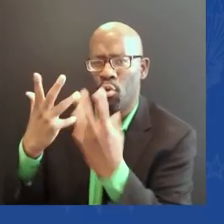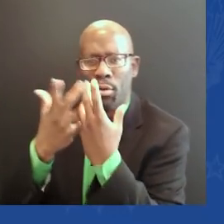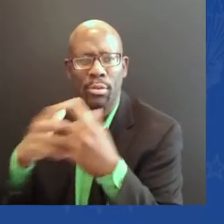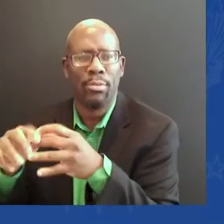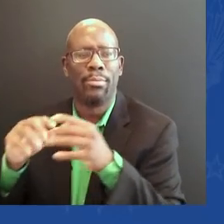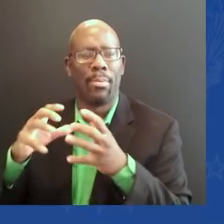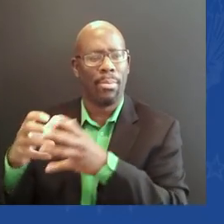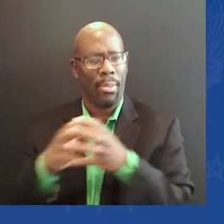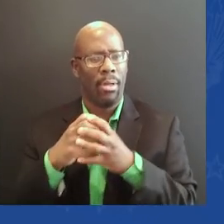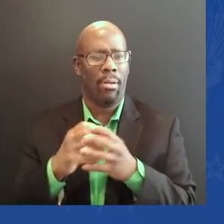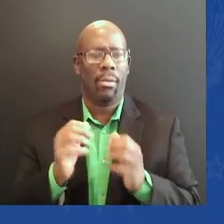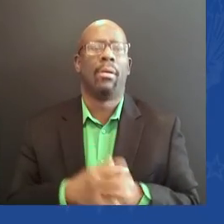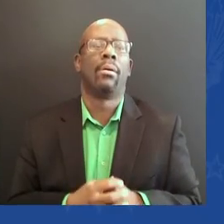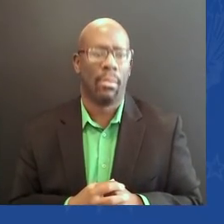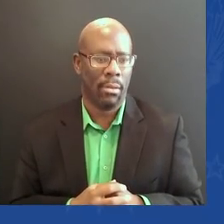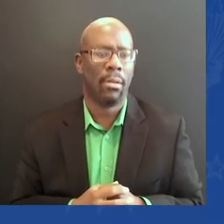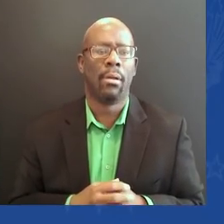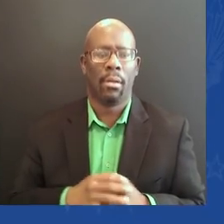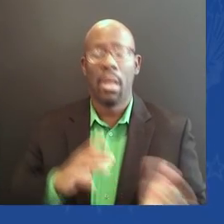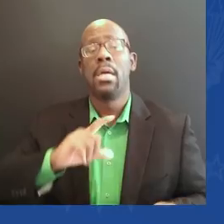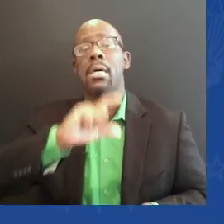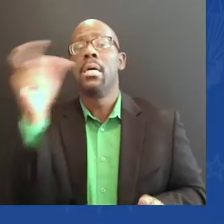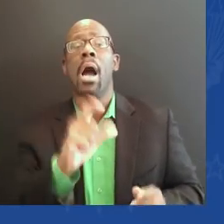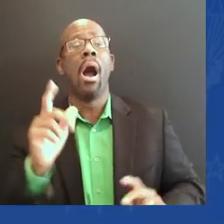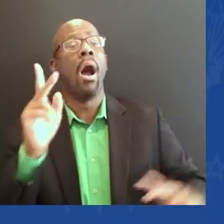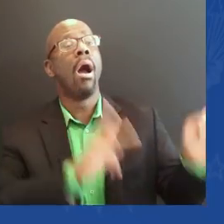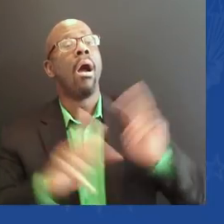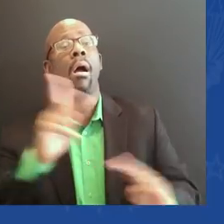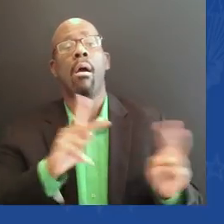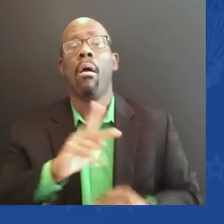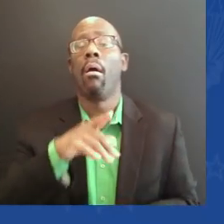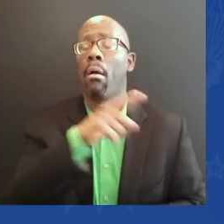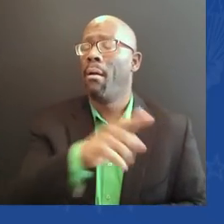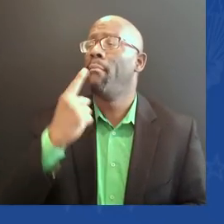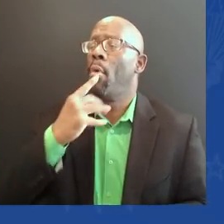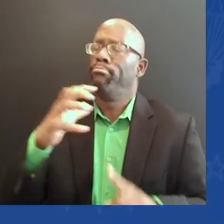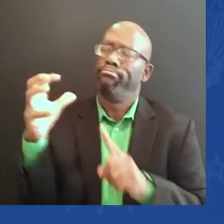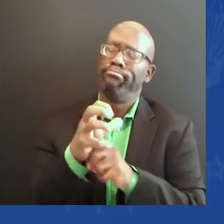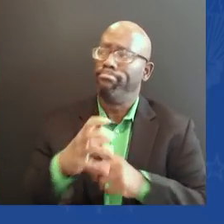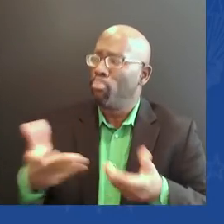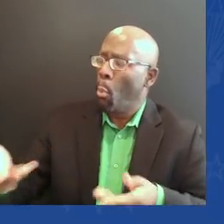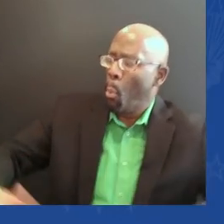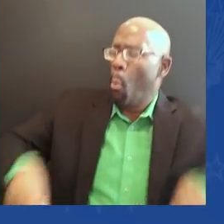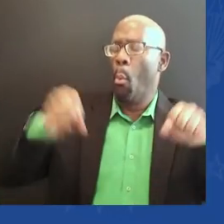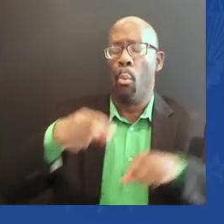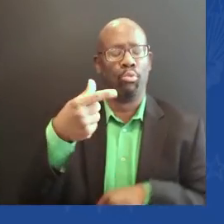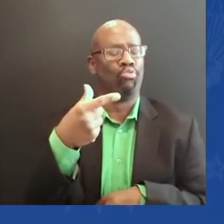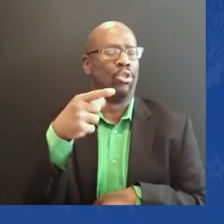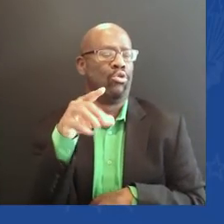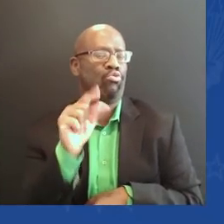and congratulate Prime Minister Draghi. He did one heck of a job leading the G20 through a difficult year